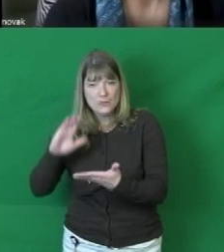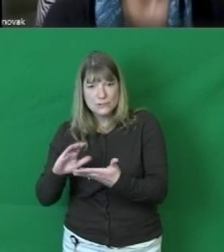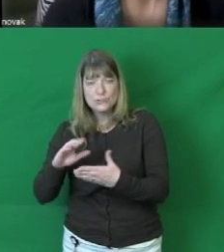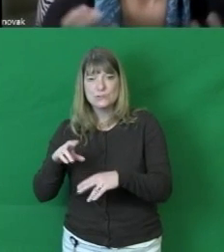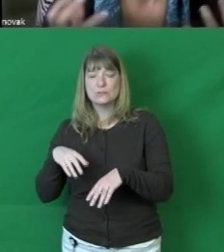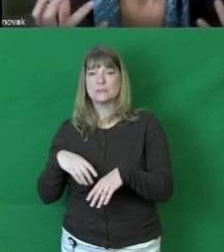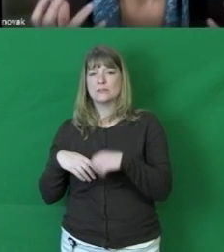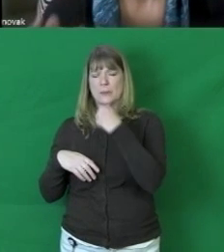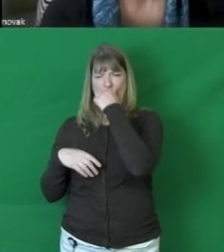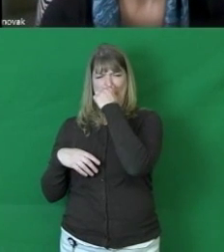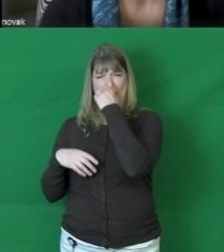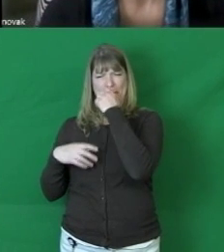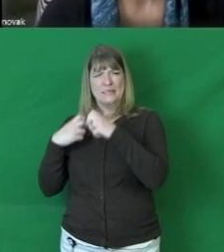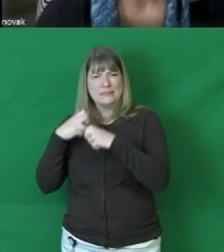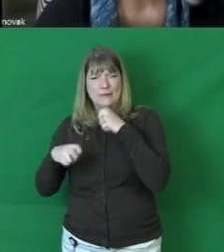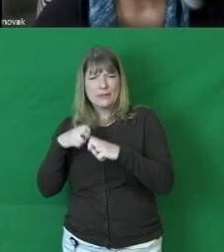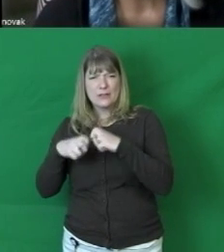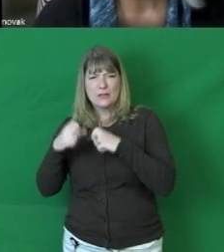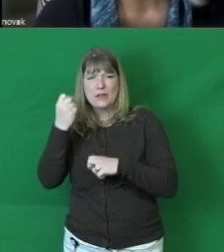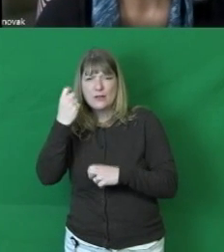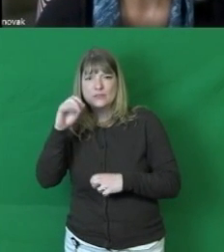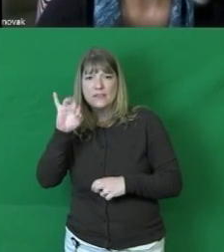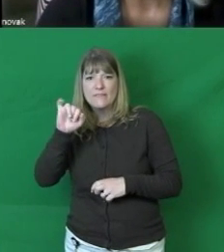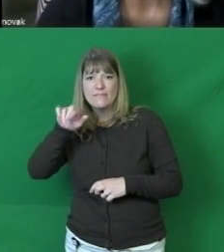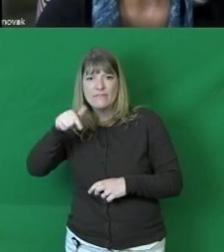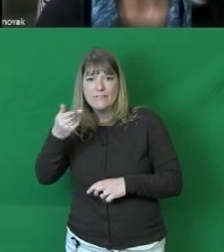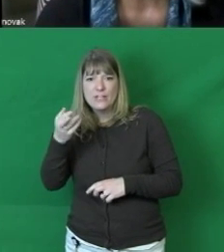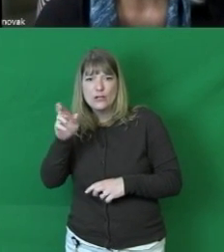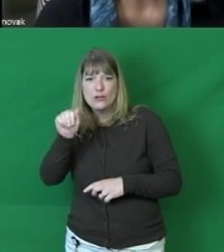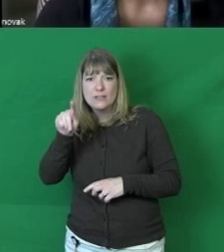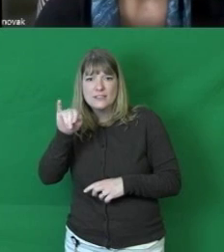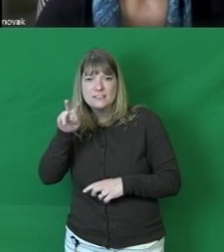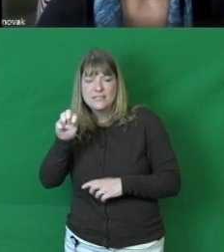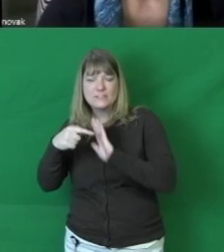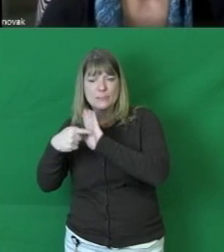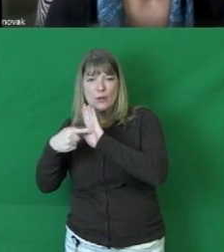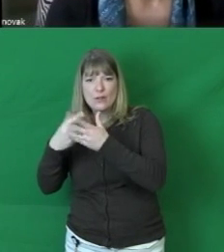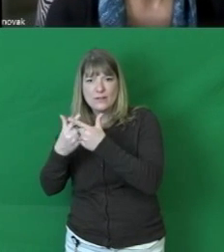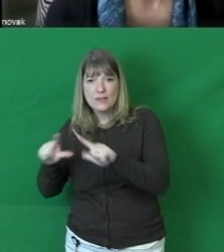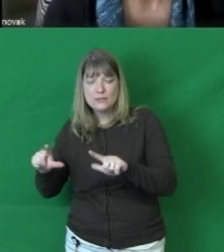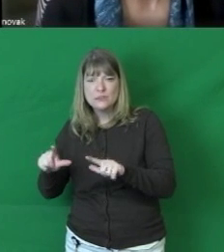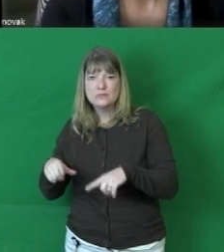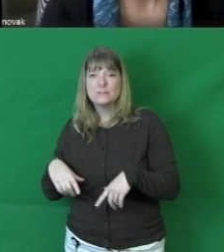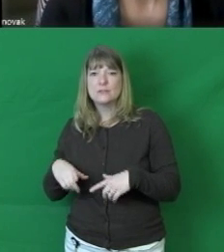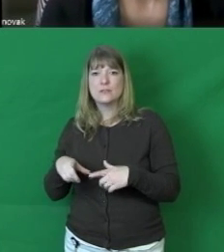have difficulty understanding figurative or symbolic language, and because of this are delayed